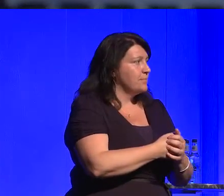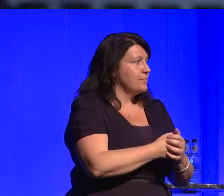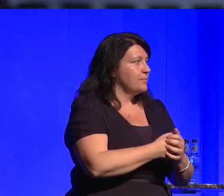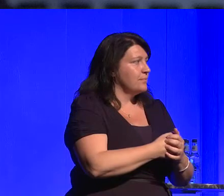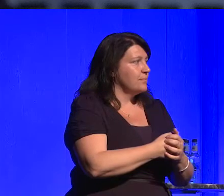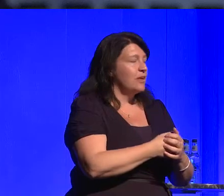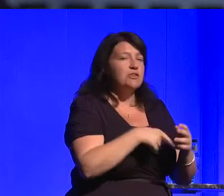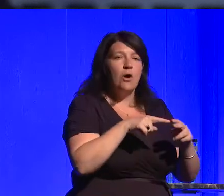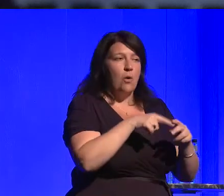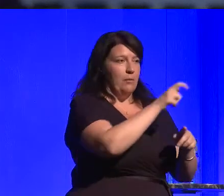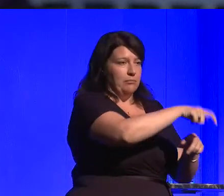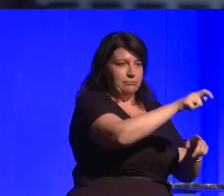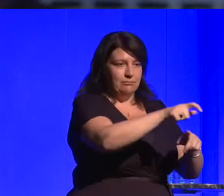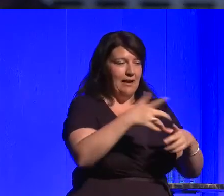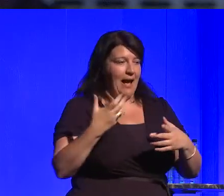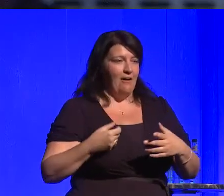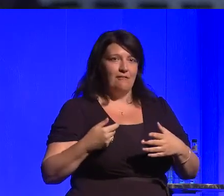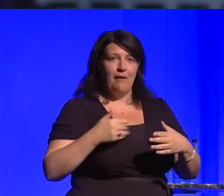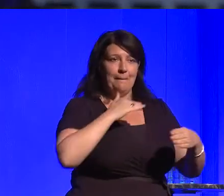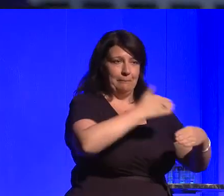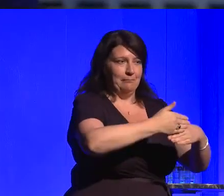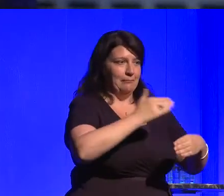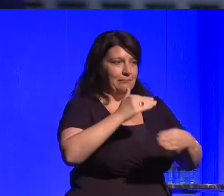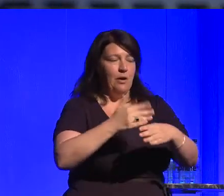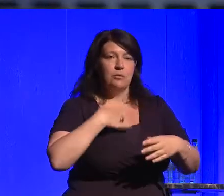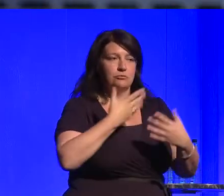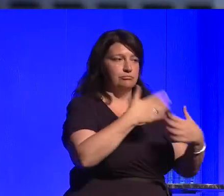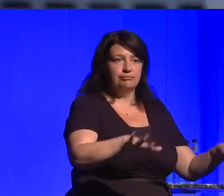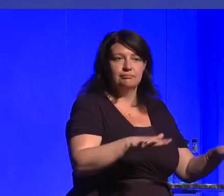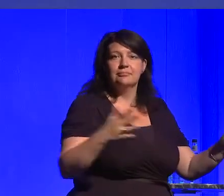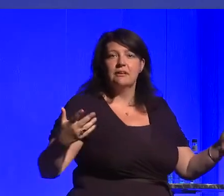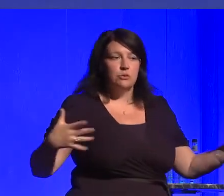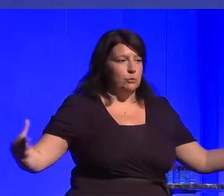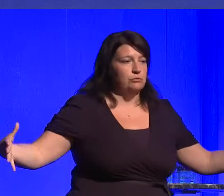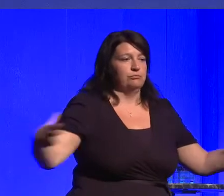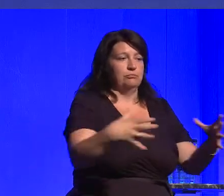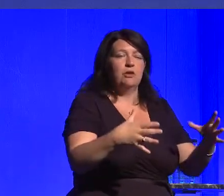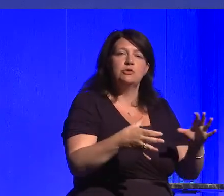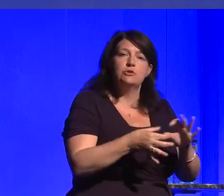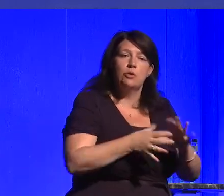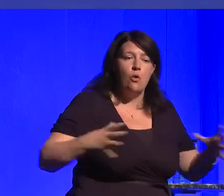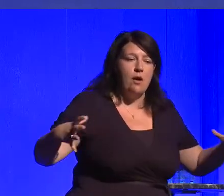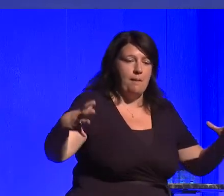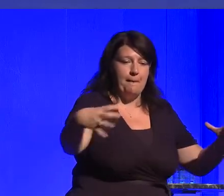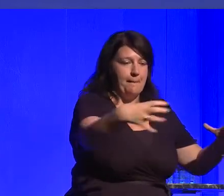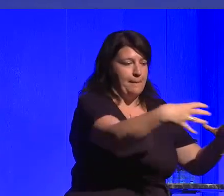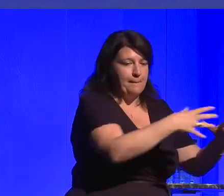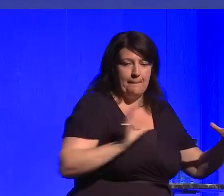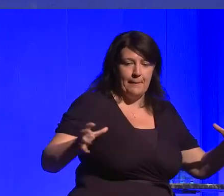we are serving. Our job to simplify and join up and make sure that the aspiration for better care, a good